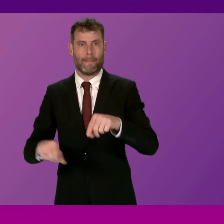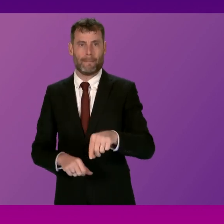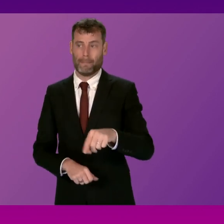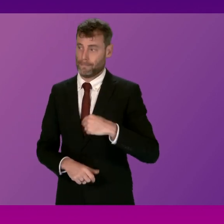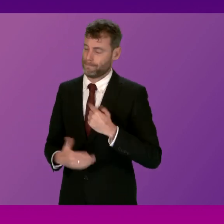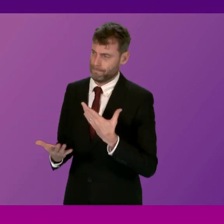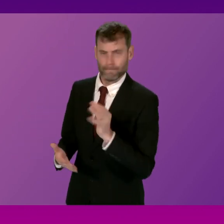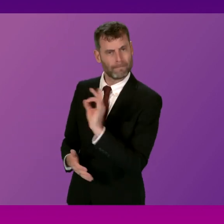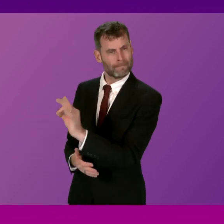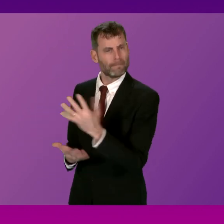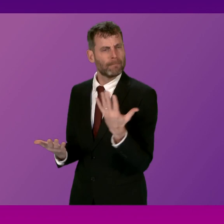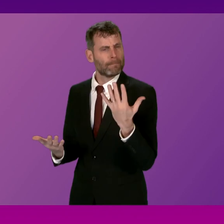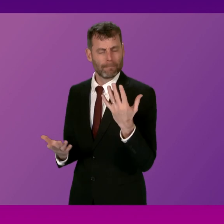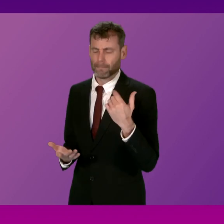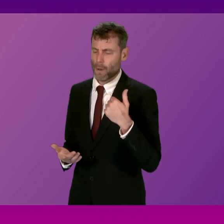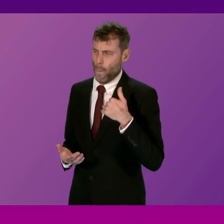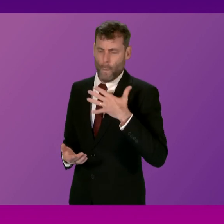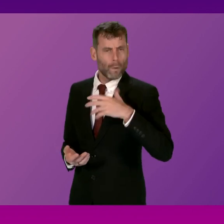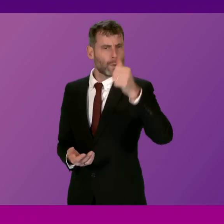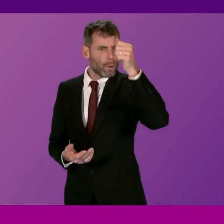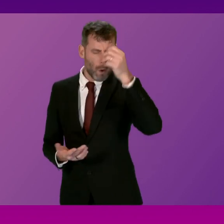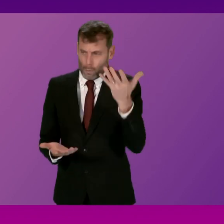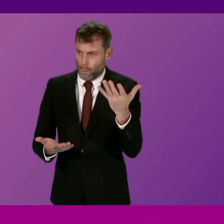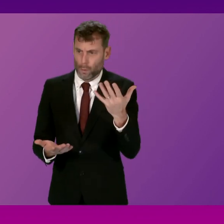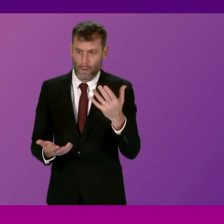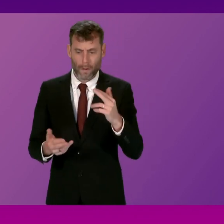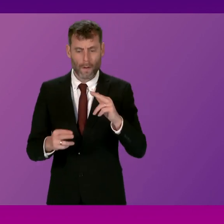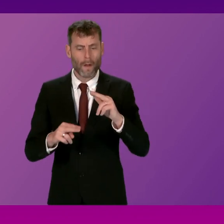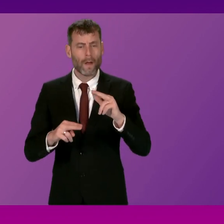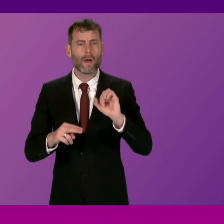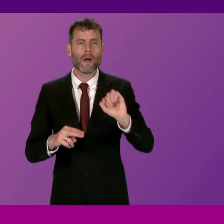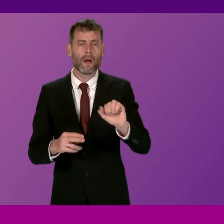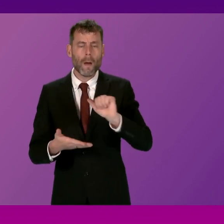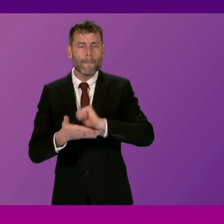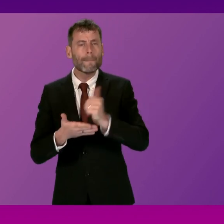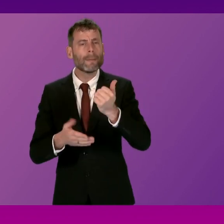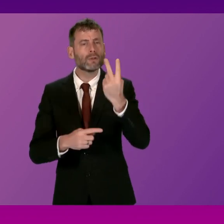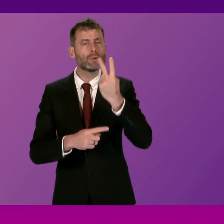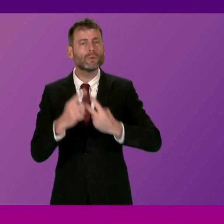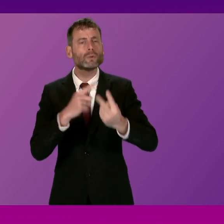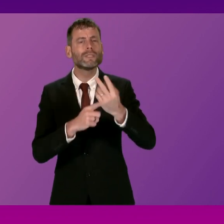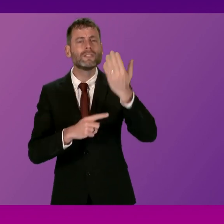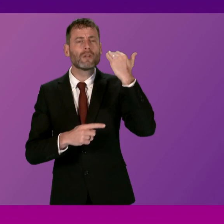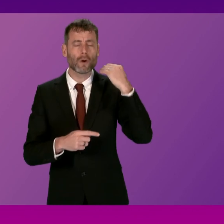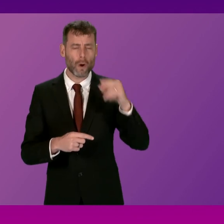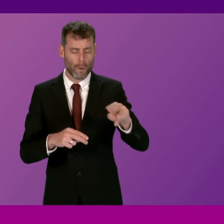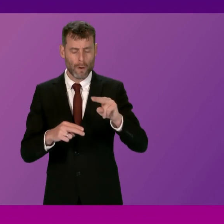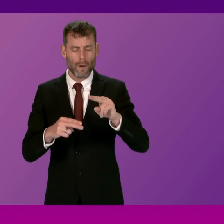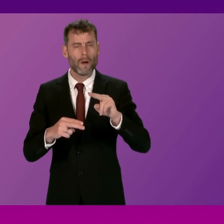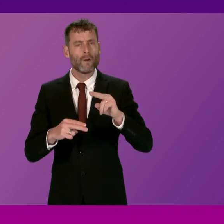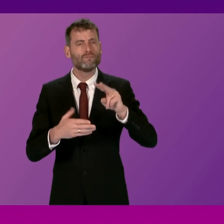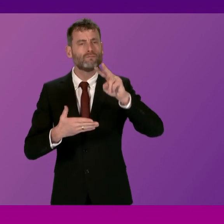The Feeley report, which was published two years ago, contained a strong suite of recommendations,